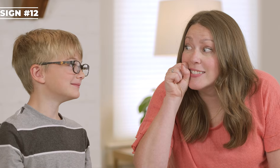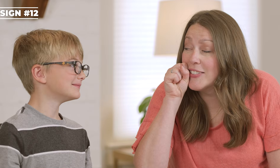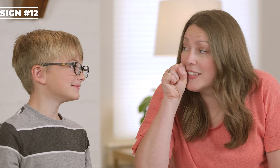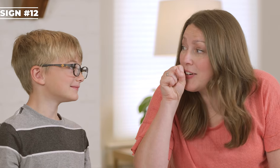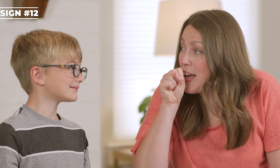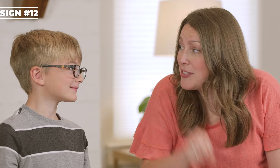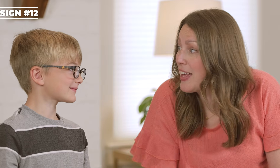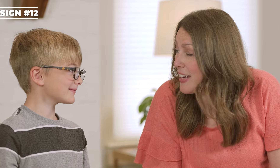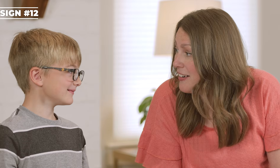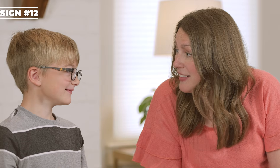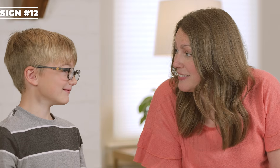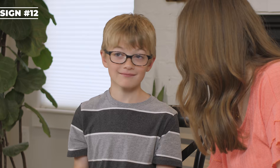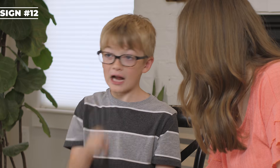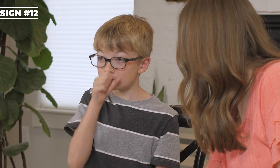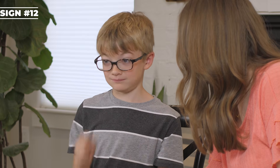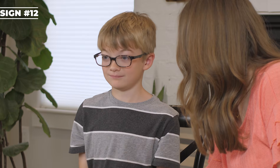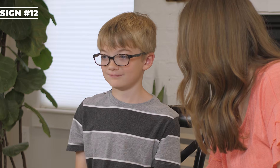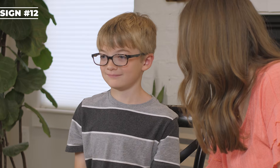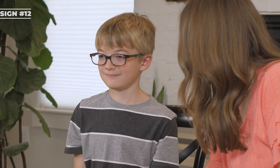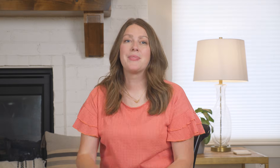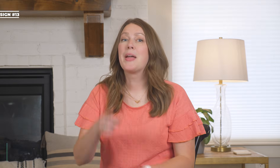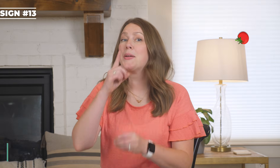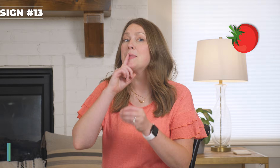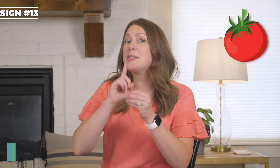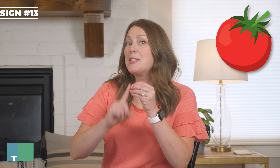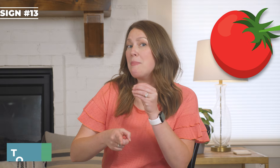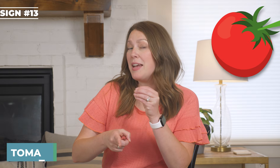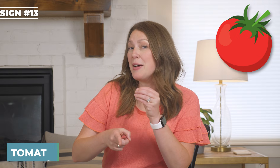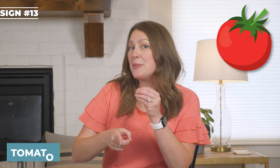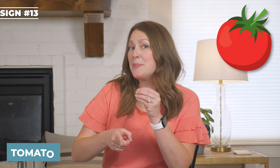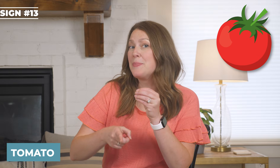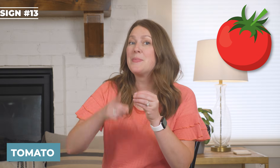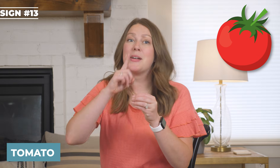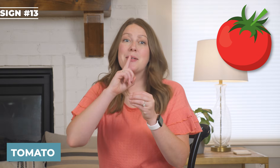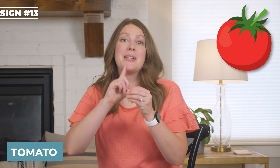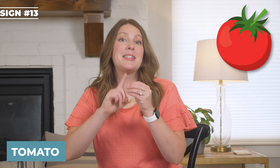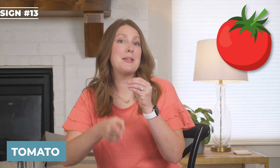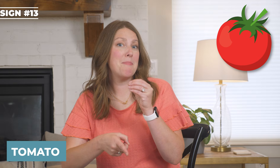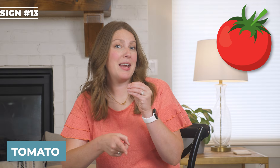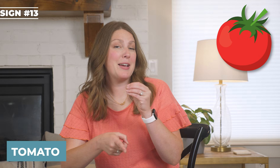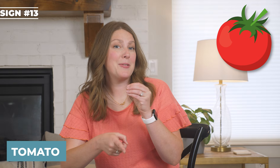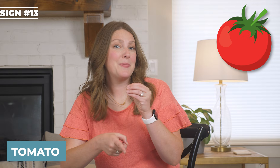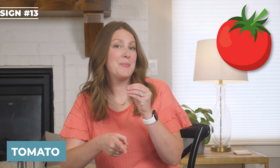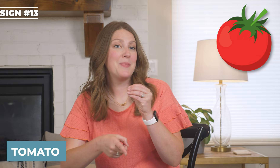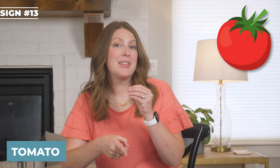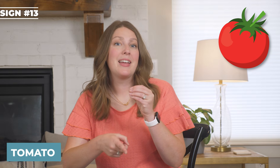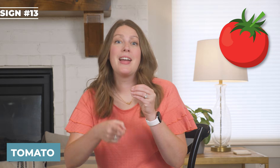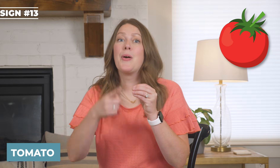You're really going after that carrot? Tomato.